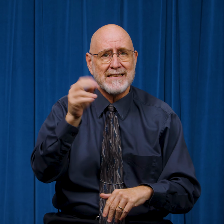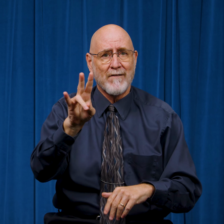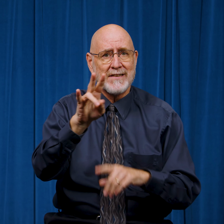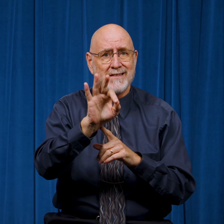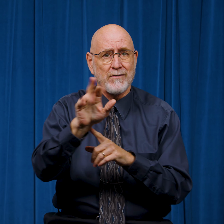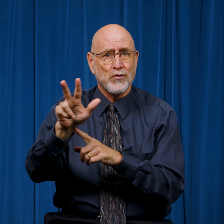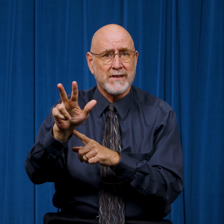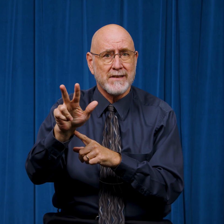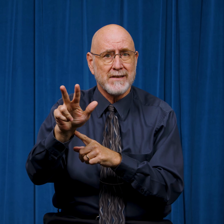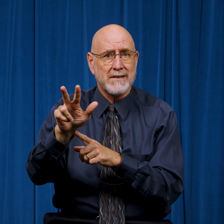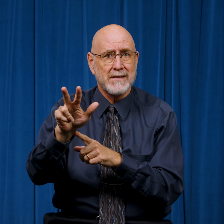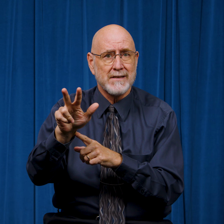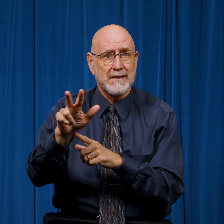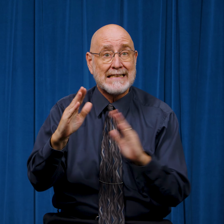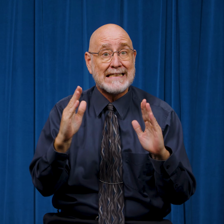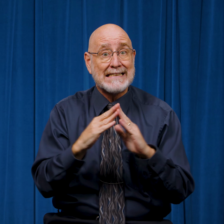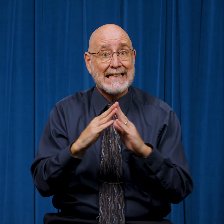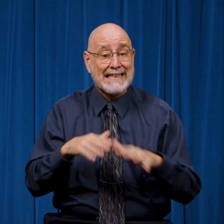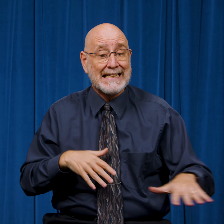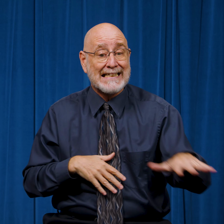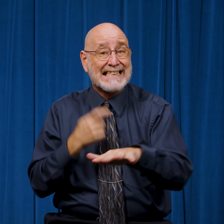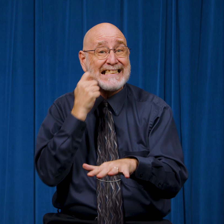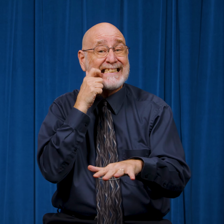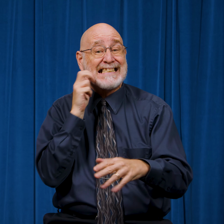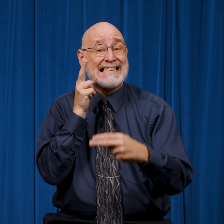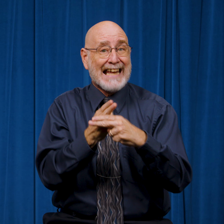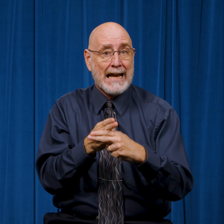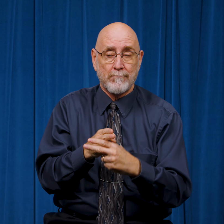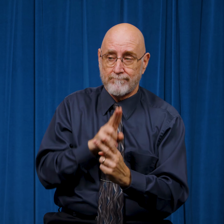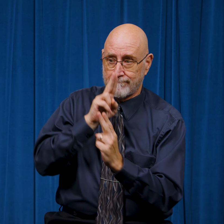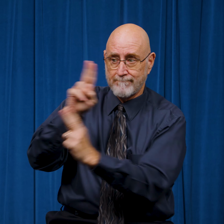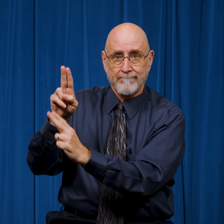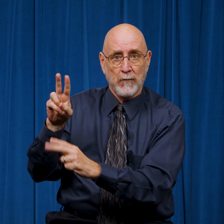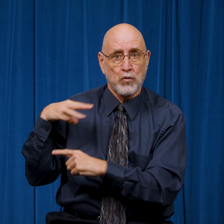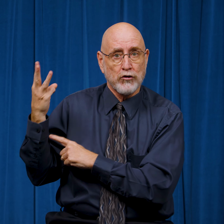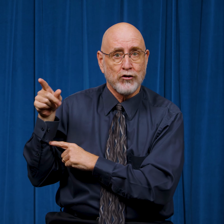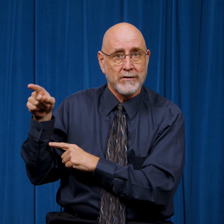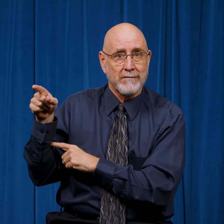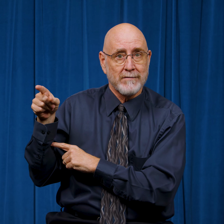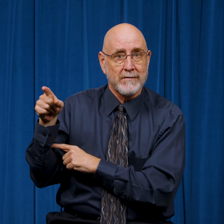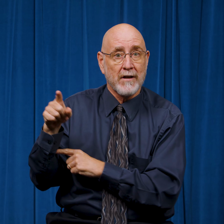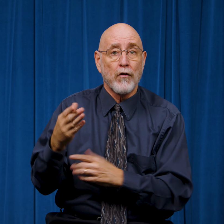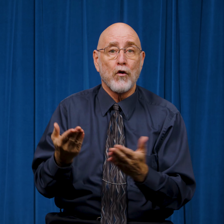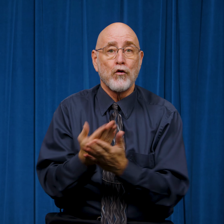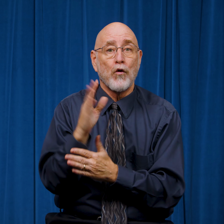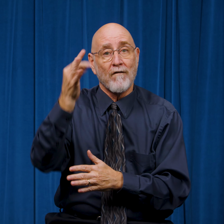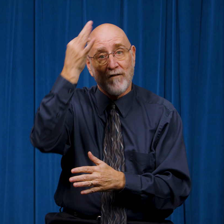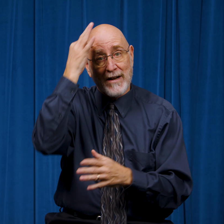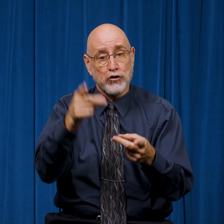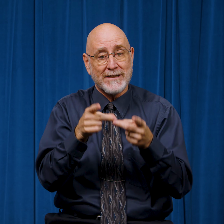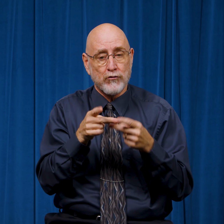in the city recently named after him and in the new federal district named Columbia.